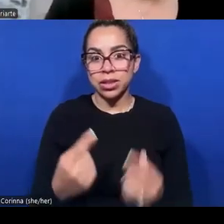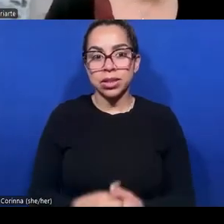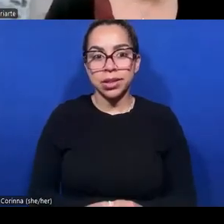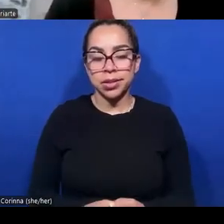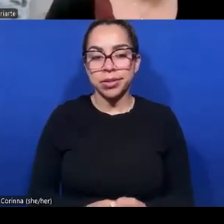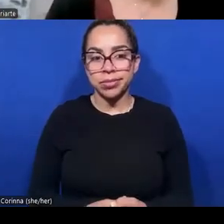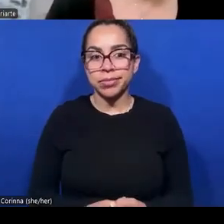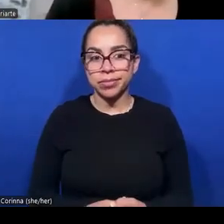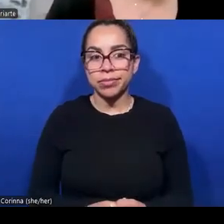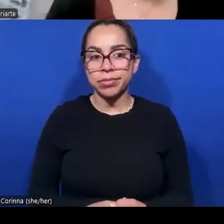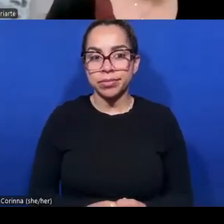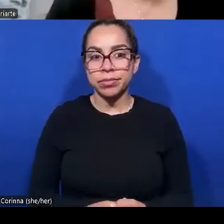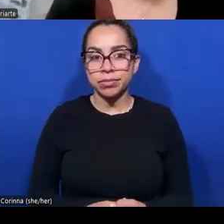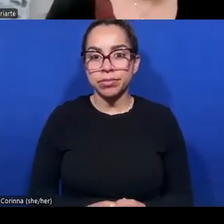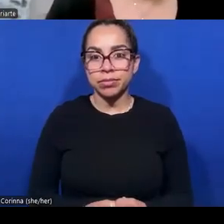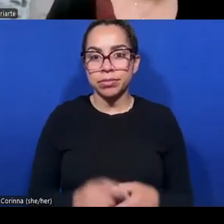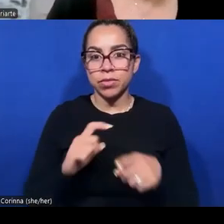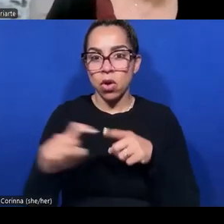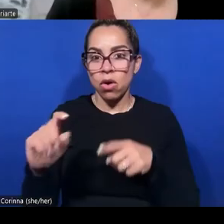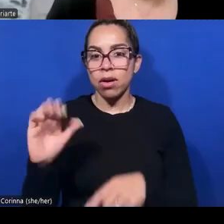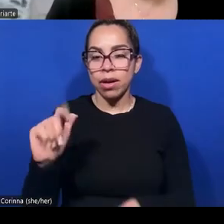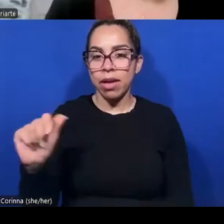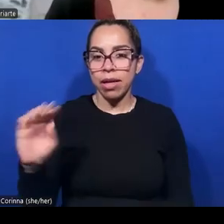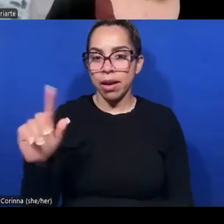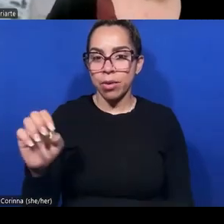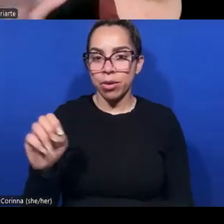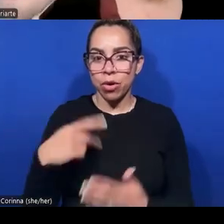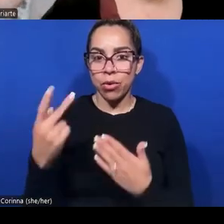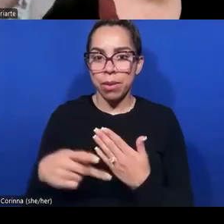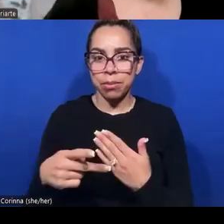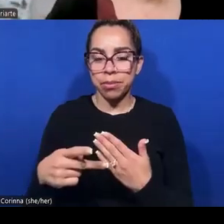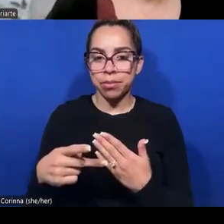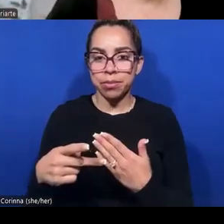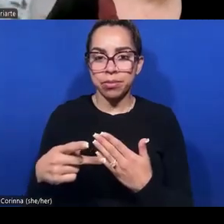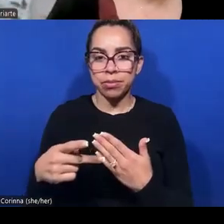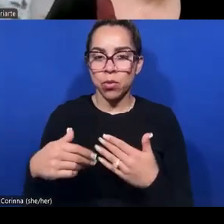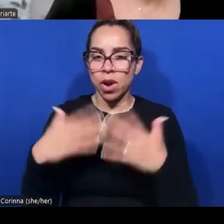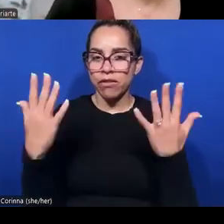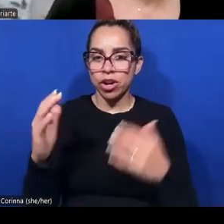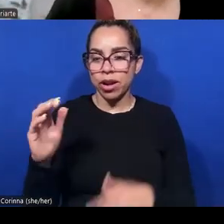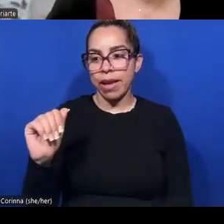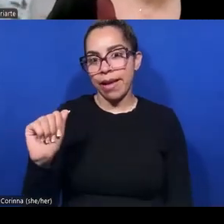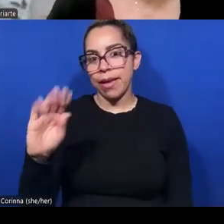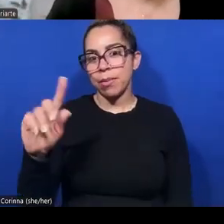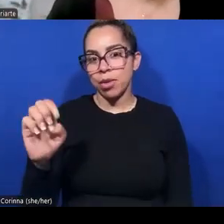you know, call the CalAble program or whatever able program you sign up for in whatever state,